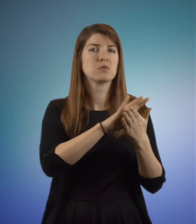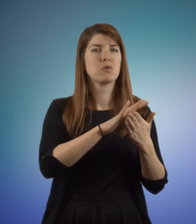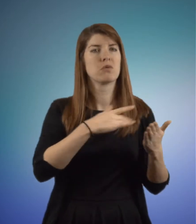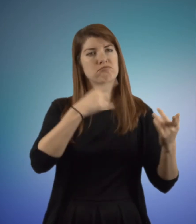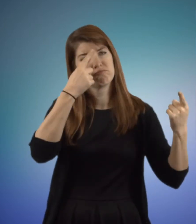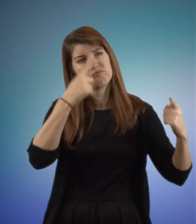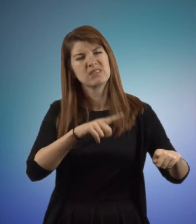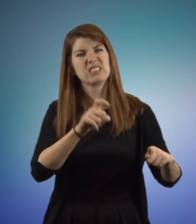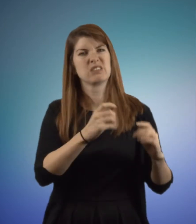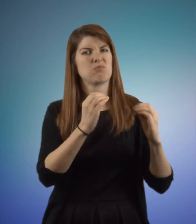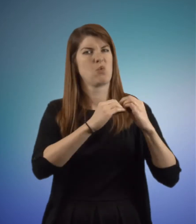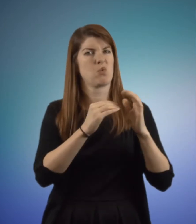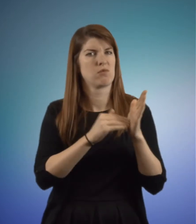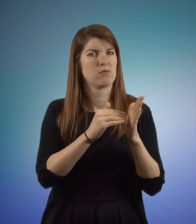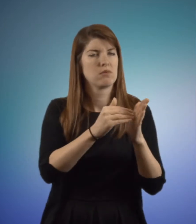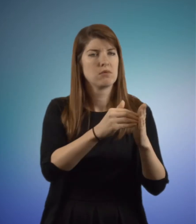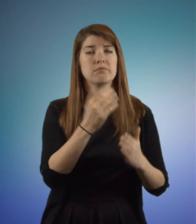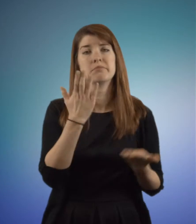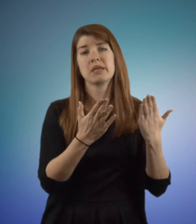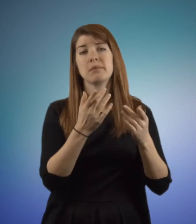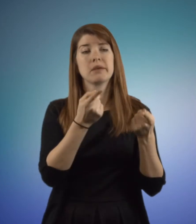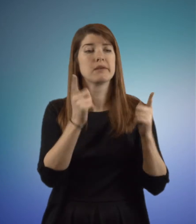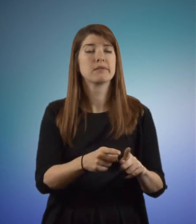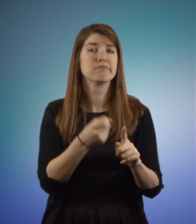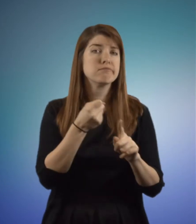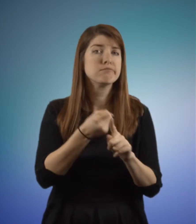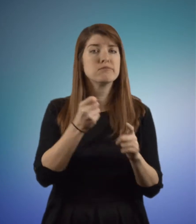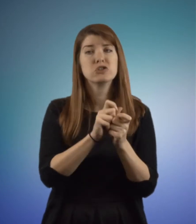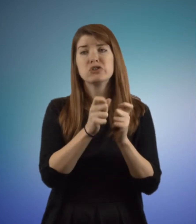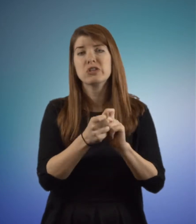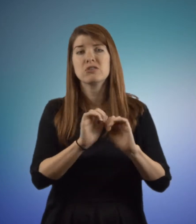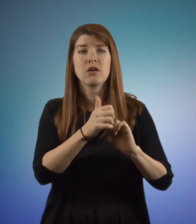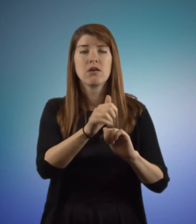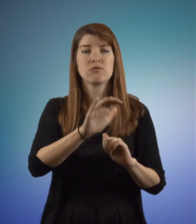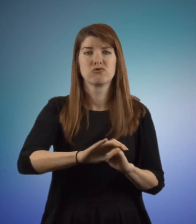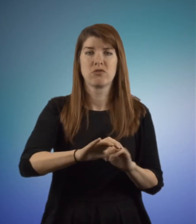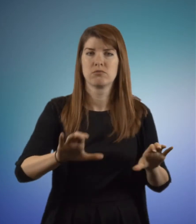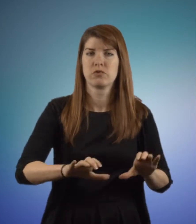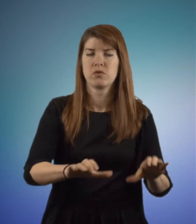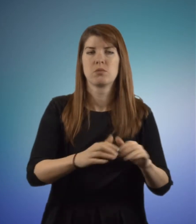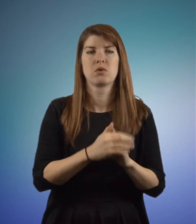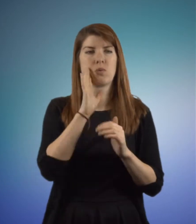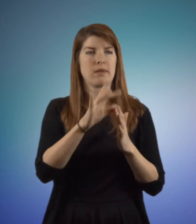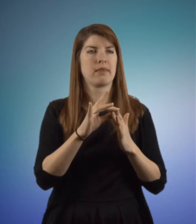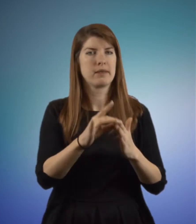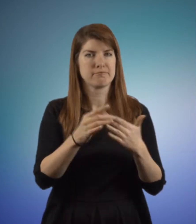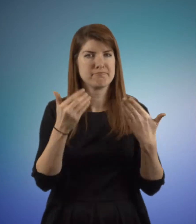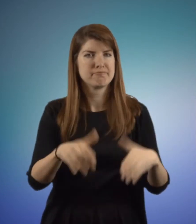Or that there has been some incident that has changed how that child's performing that would lead to the need to do another evaluation.